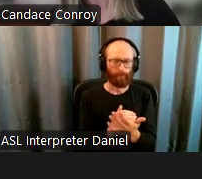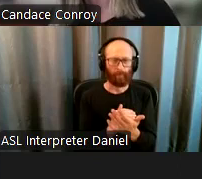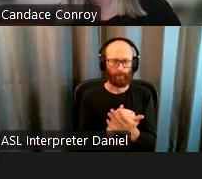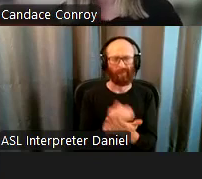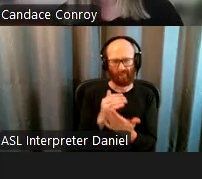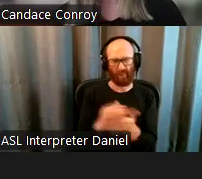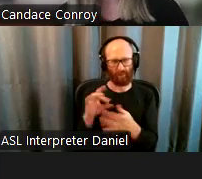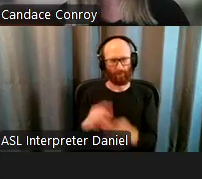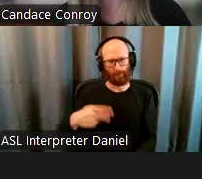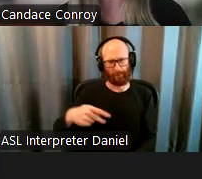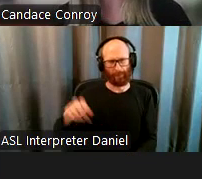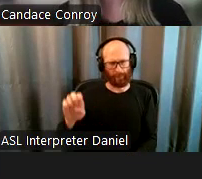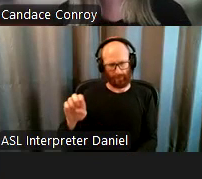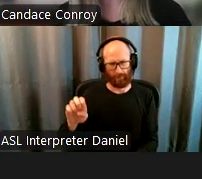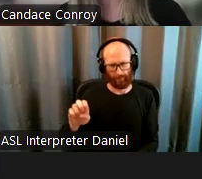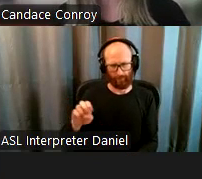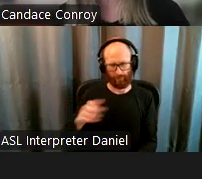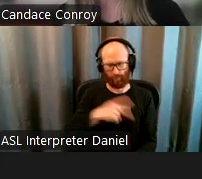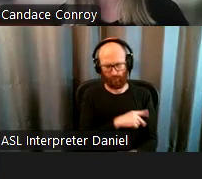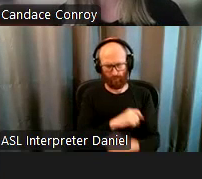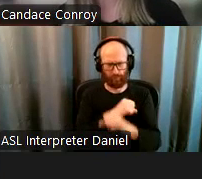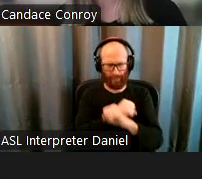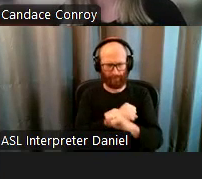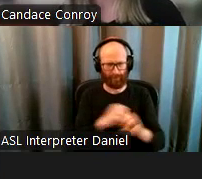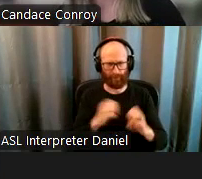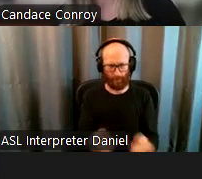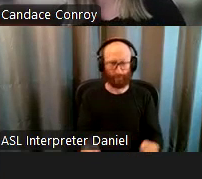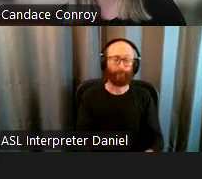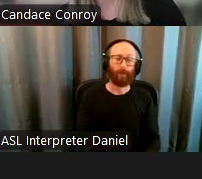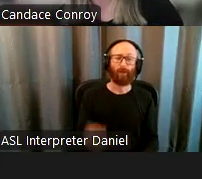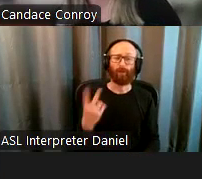equipment. The two other examples that we have here - we just cherry picked